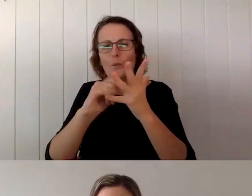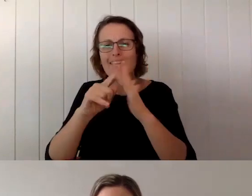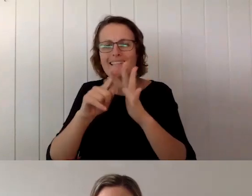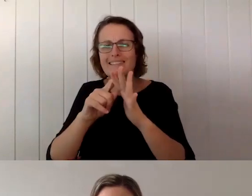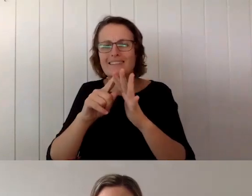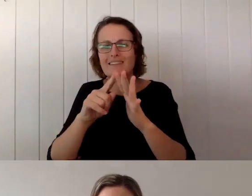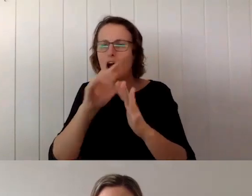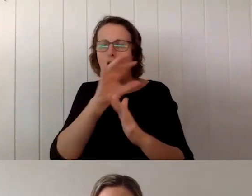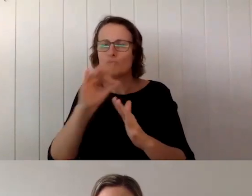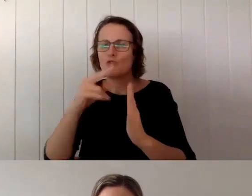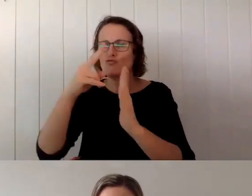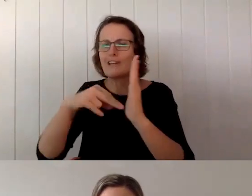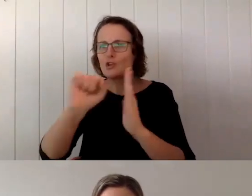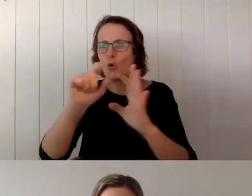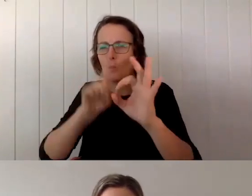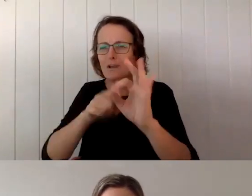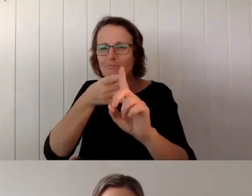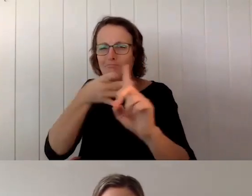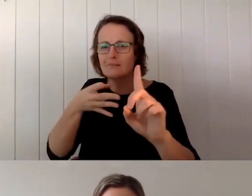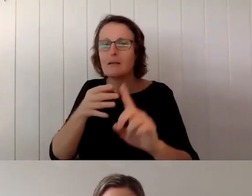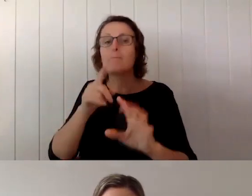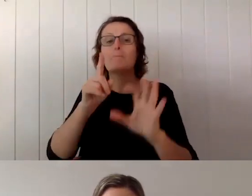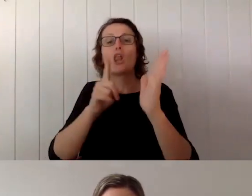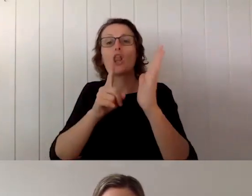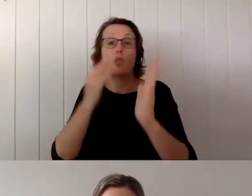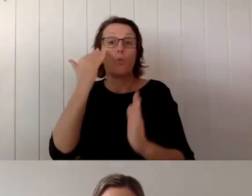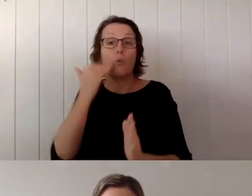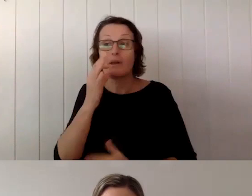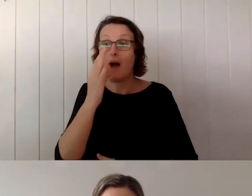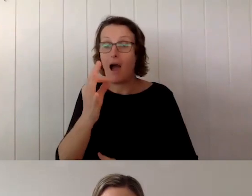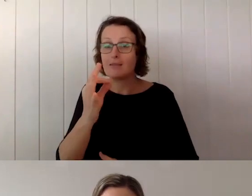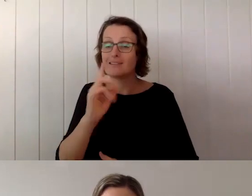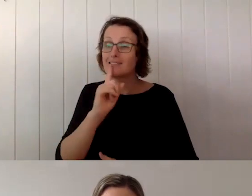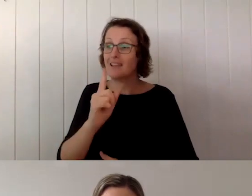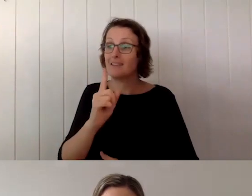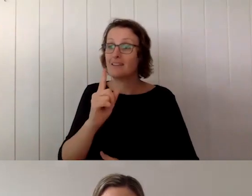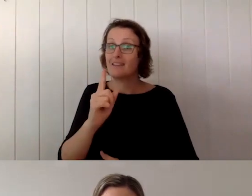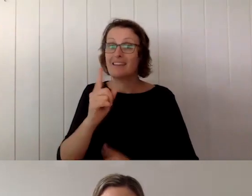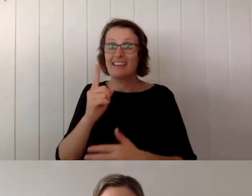your question out exactly, but her question is - it feels as if we are